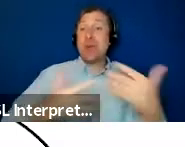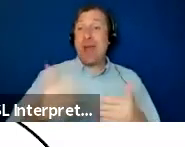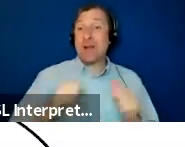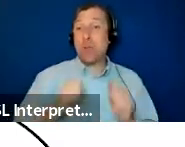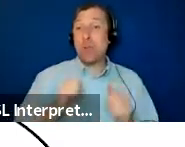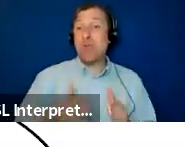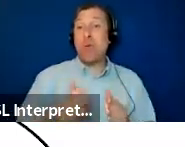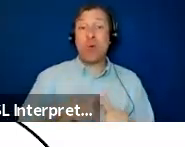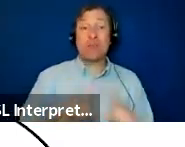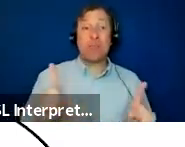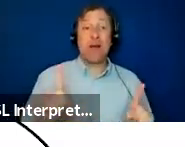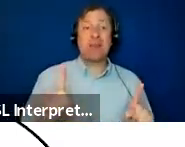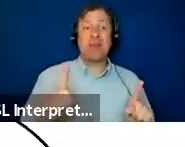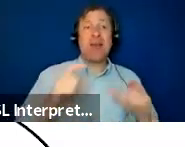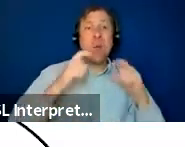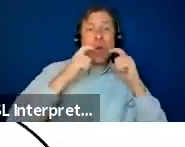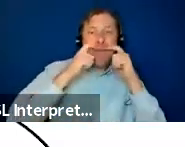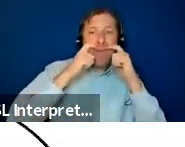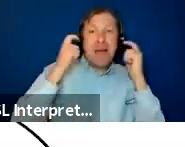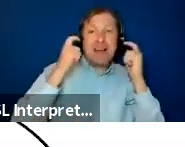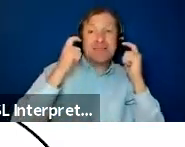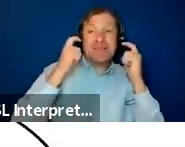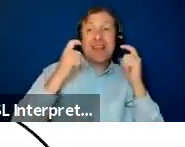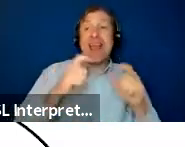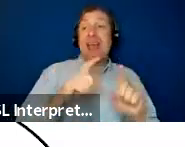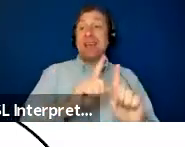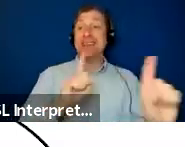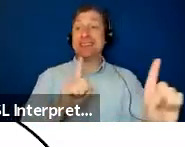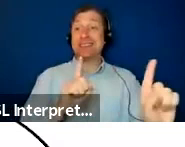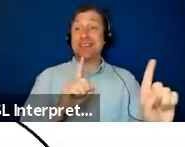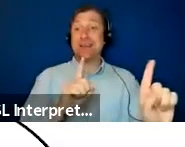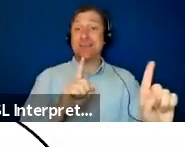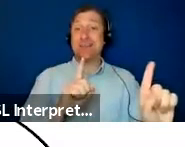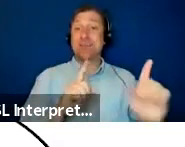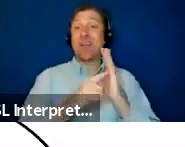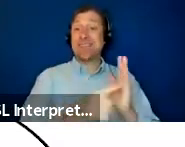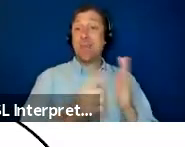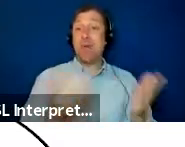but would do so while wearing PPE and maintaining physical distancing. So some examples of that would be wardrobe,